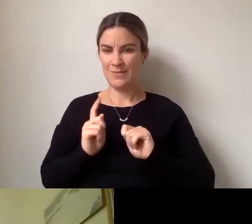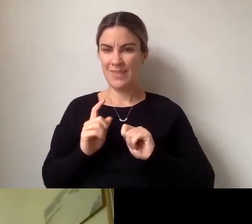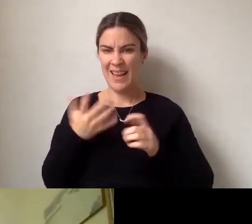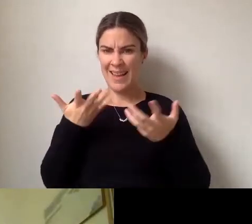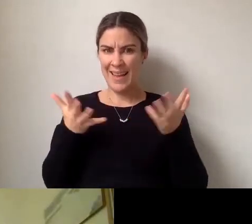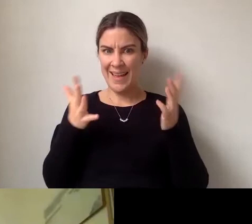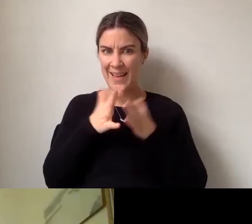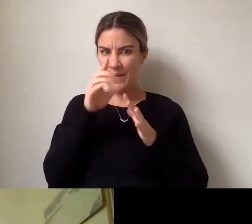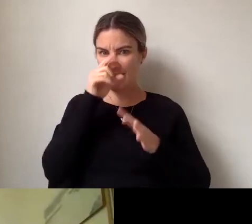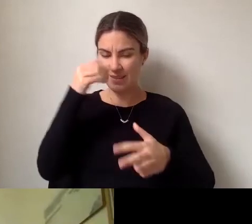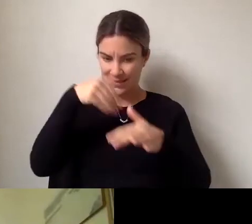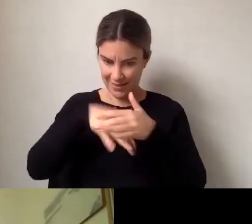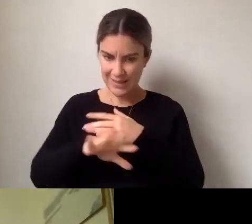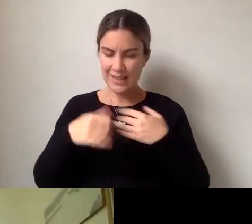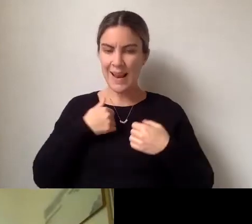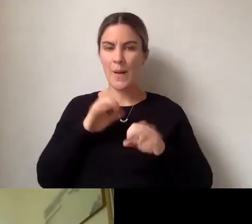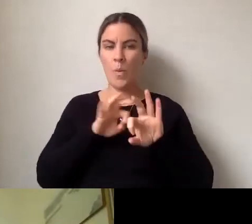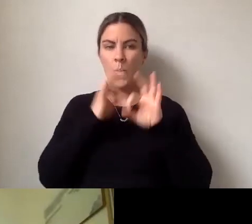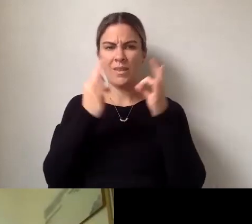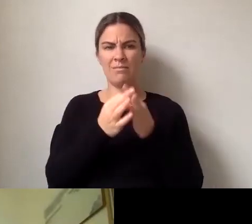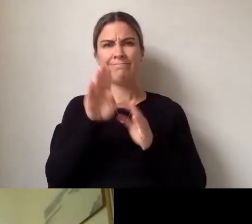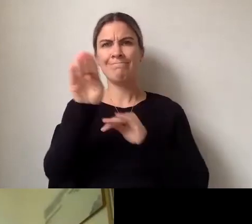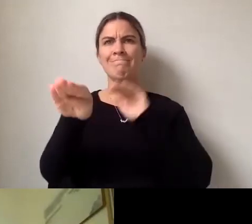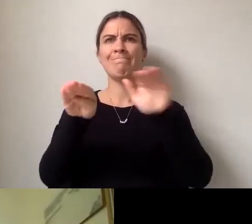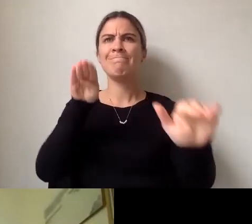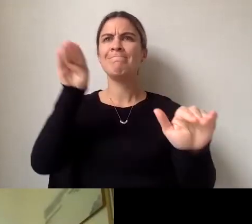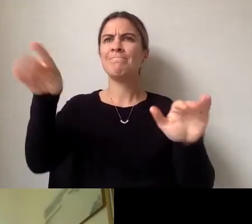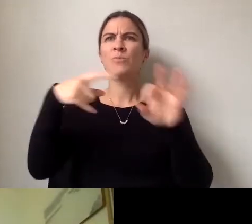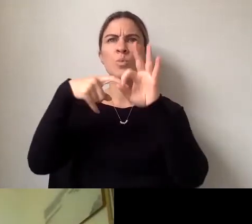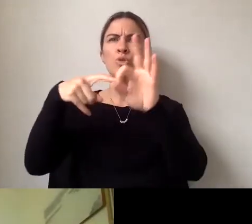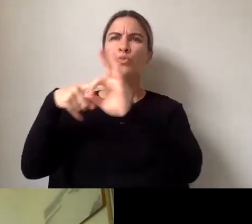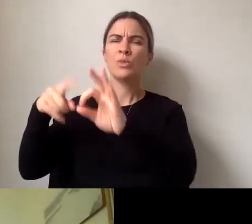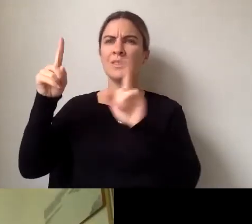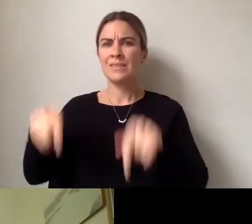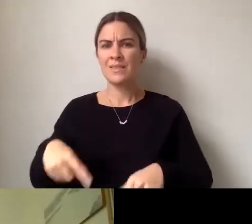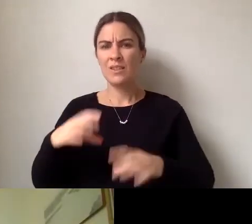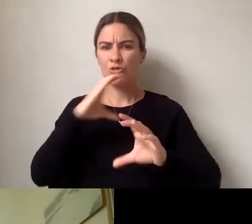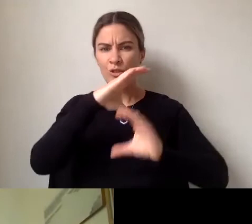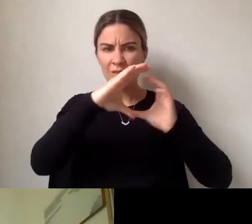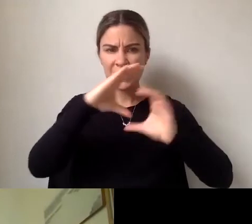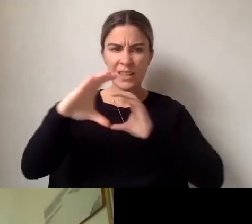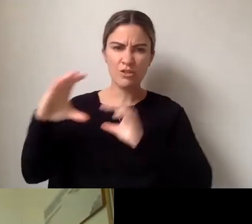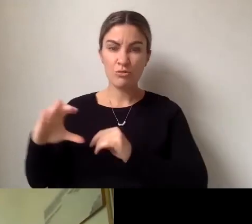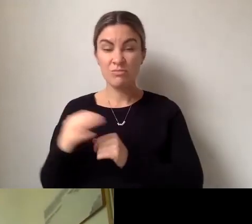our organisations and start to ask these questions or have these conversations? And what kind of advice do you have around that next